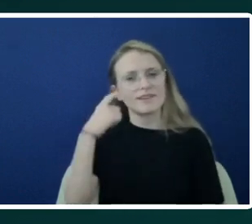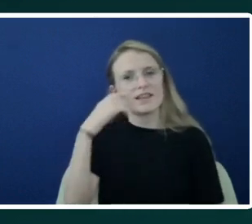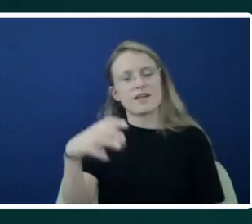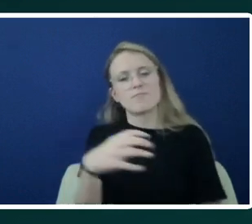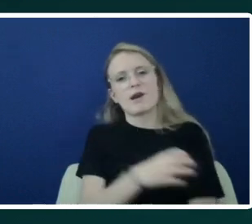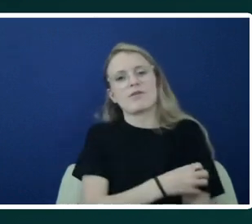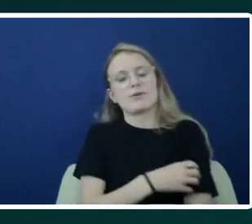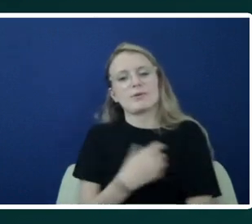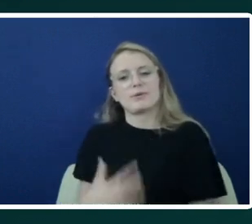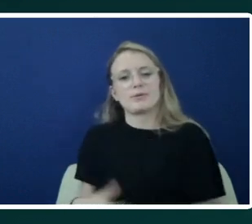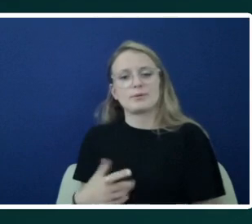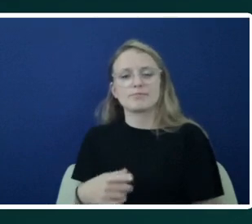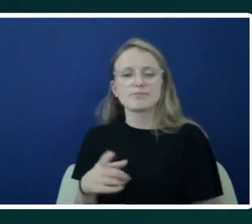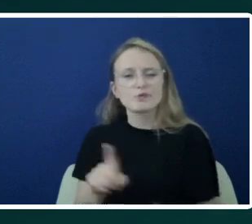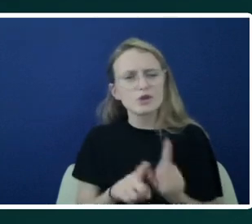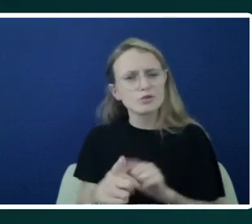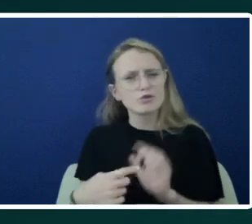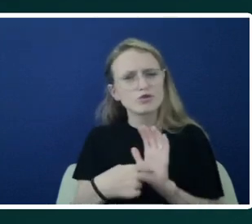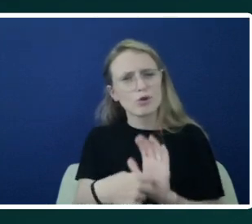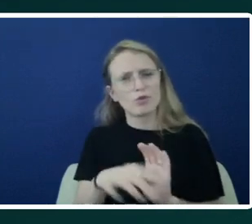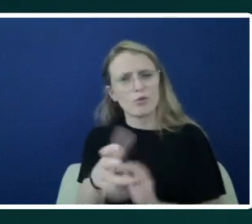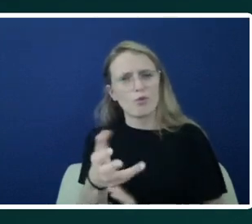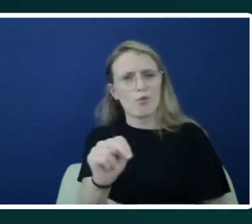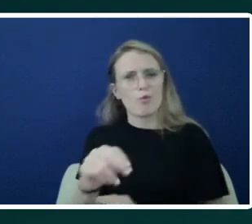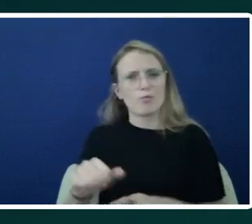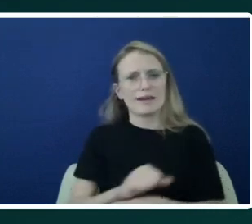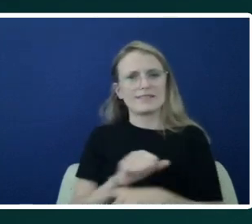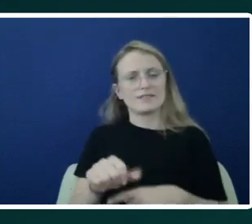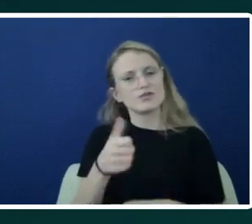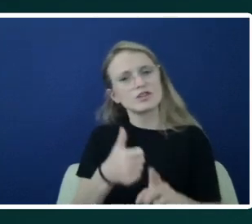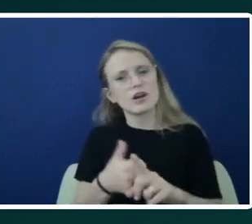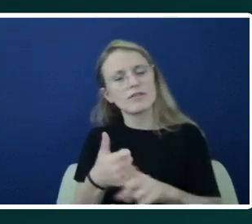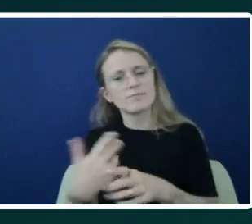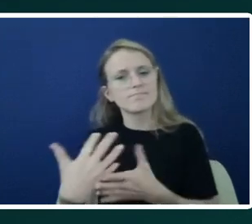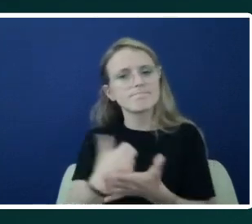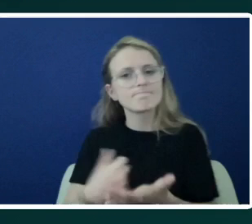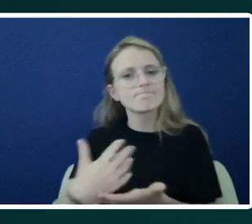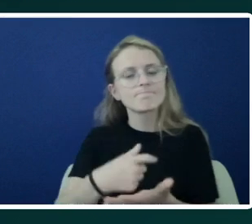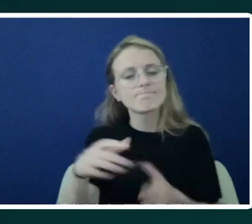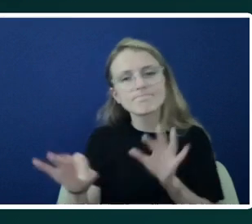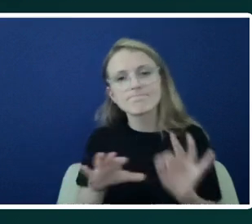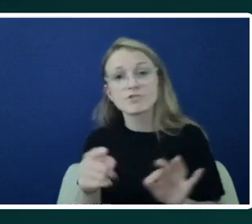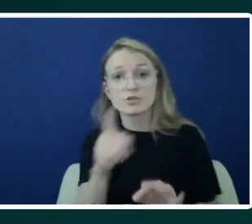into -- in your own practice as a curator. You actually collaborate with the community.